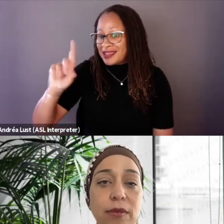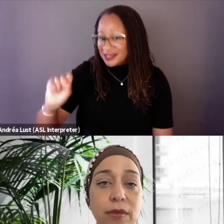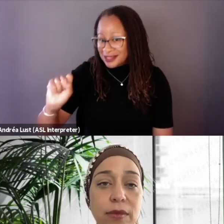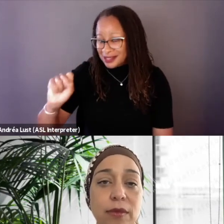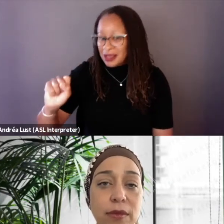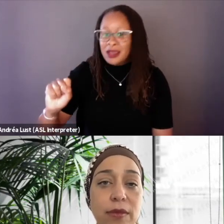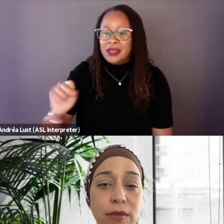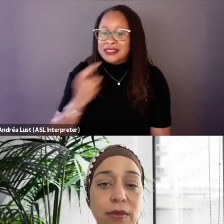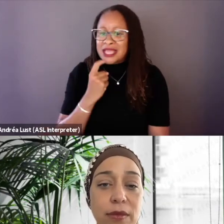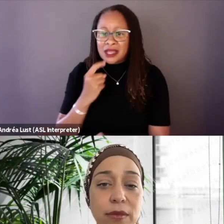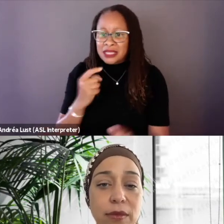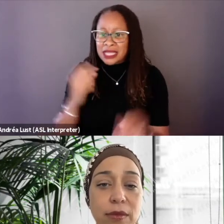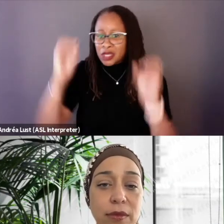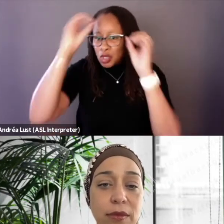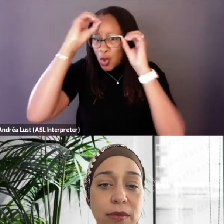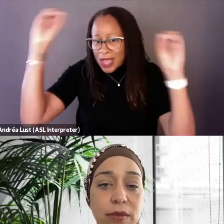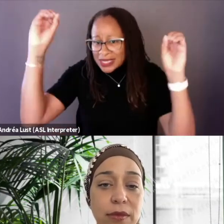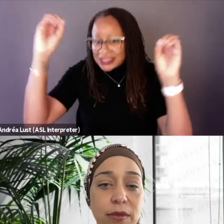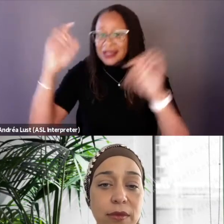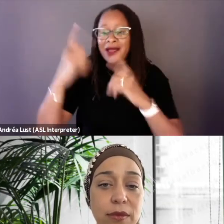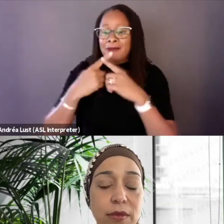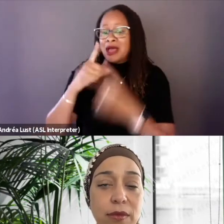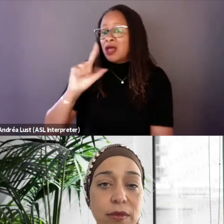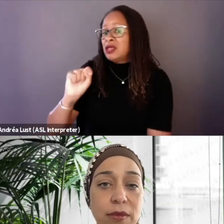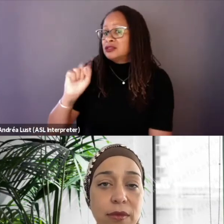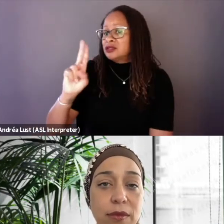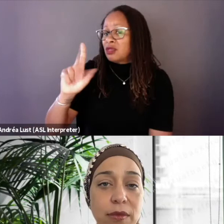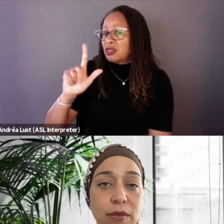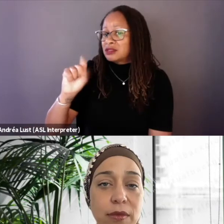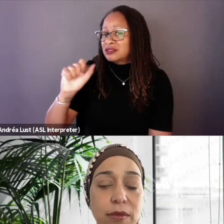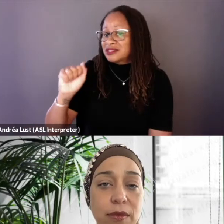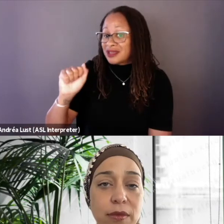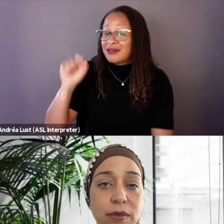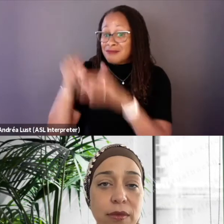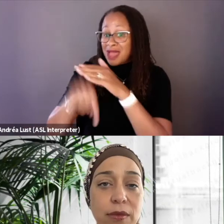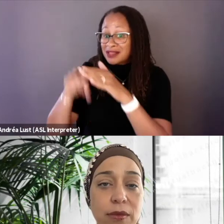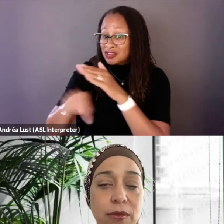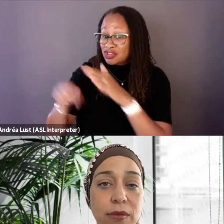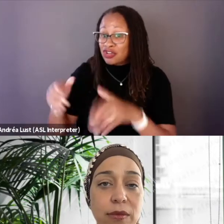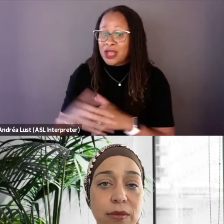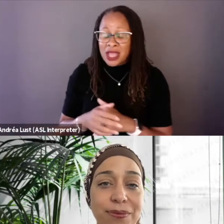and about the things he didn't learn. And it's so fascinating, you know, to hear from someone like that